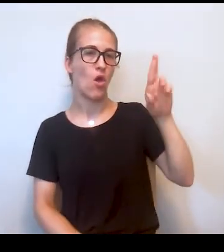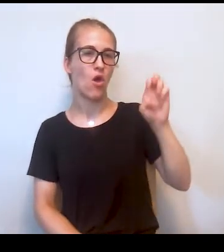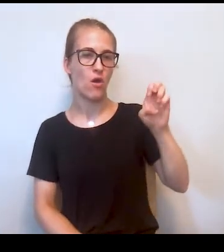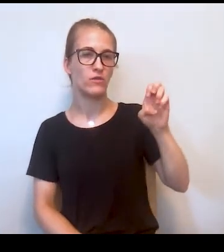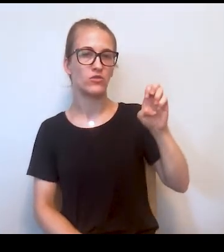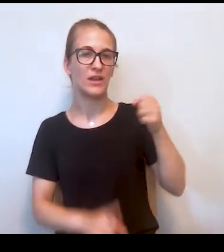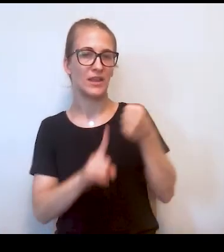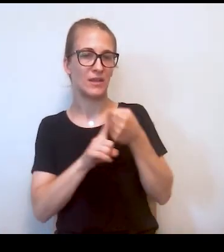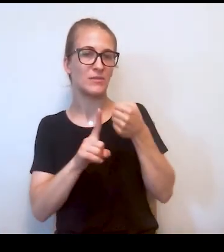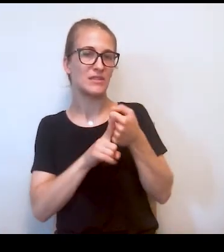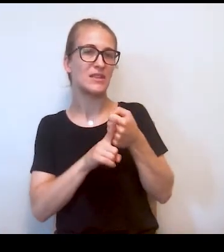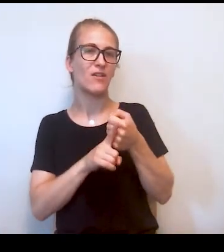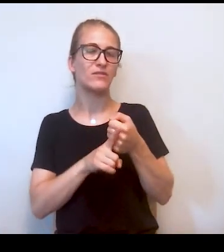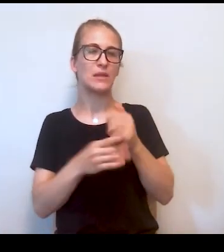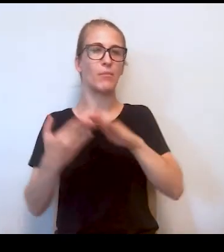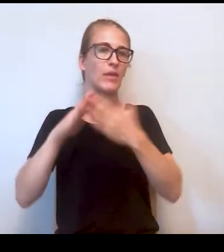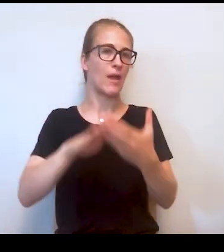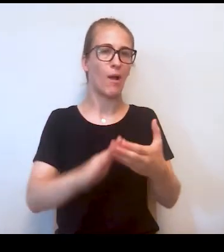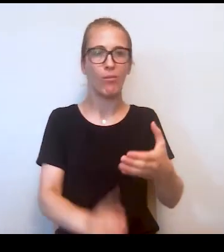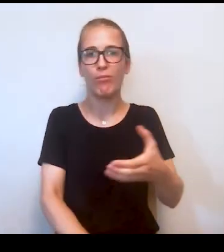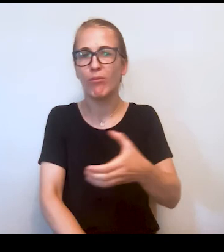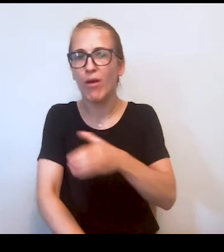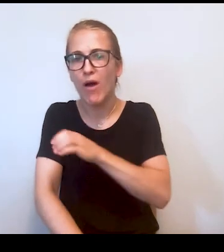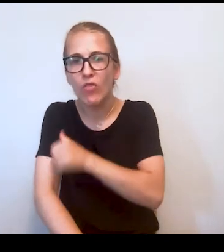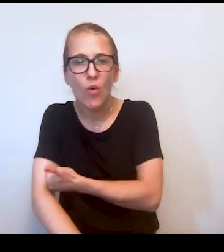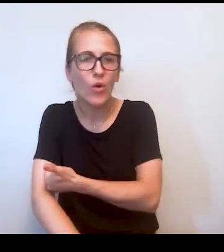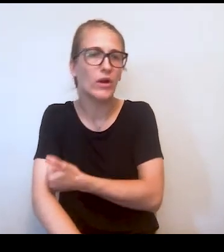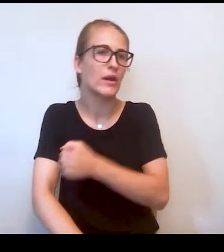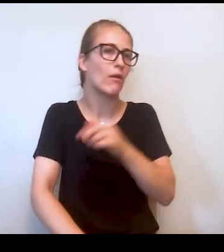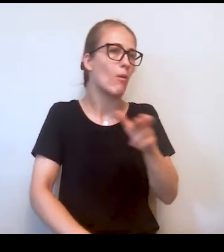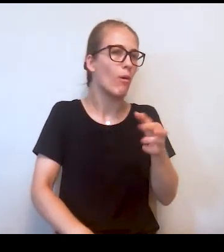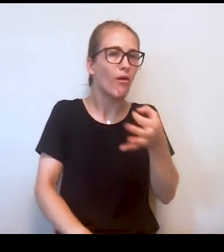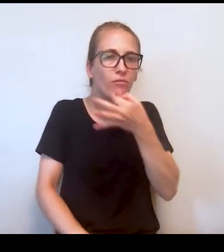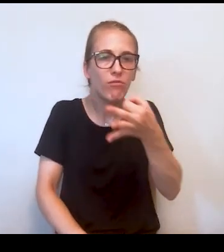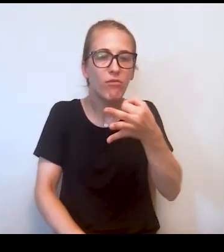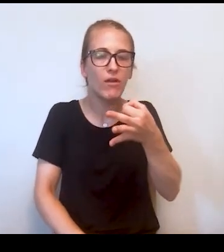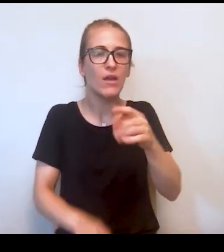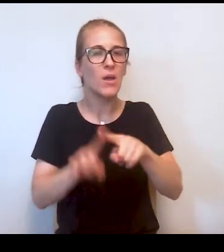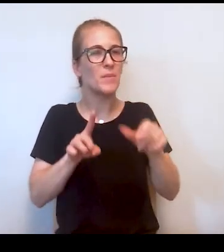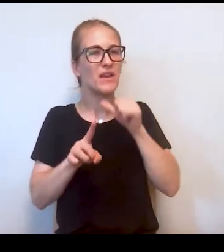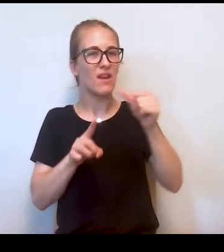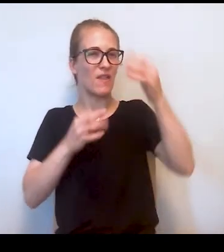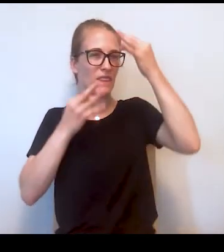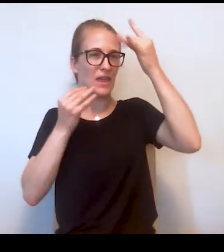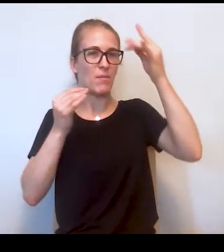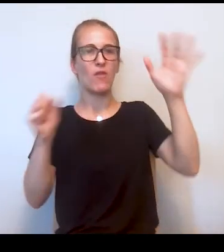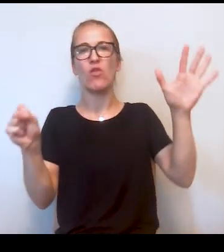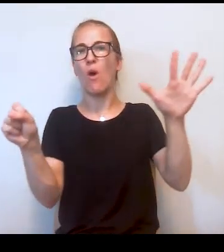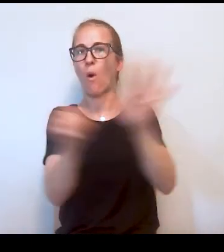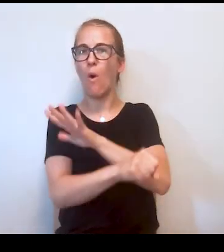not even knowing about the entire community, knowing about demographics, knowing about the history.